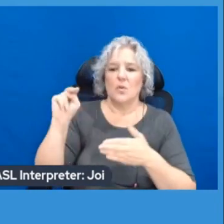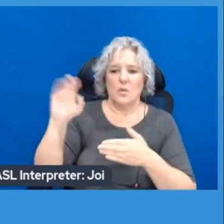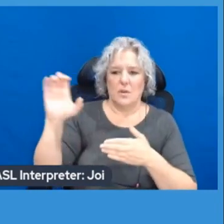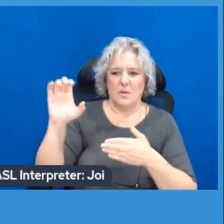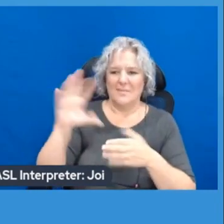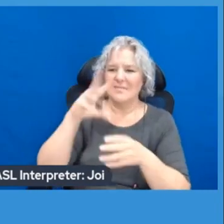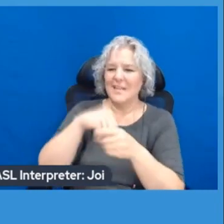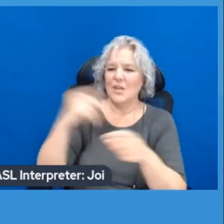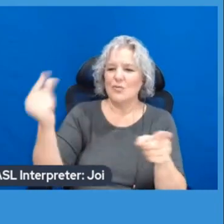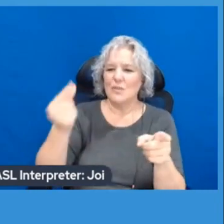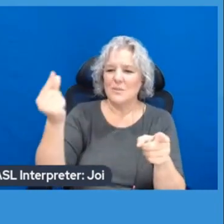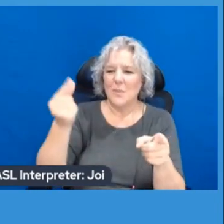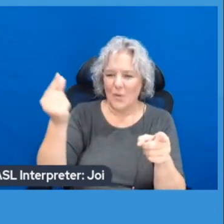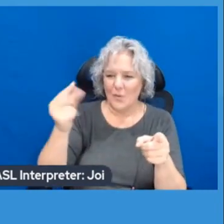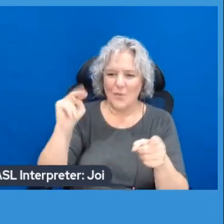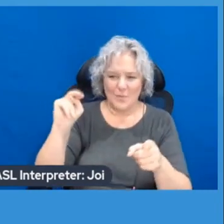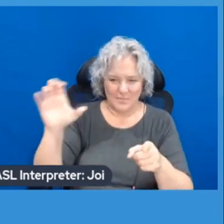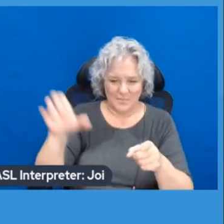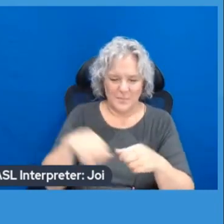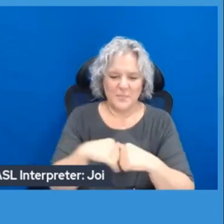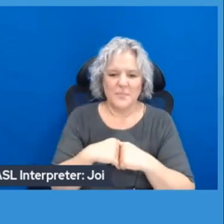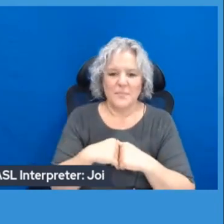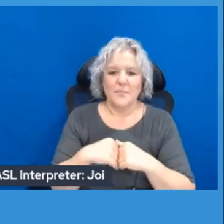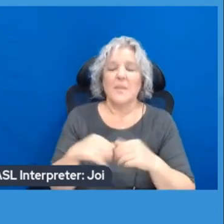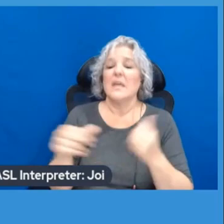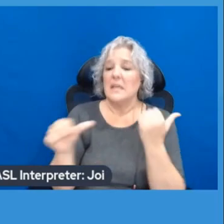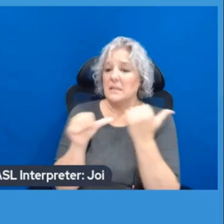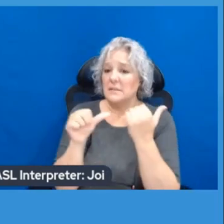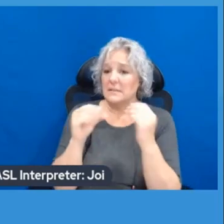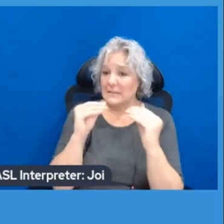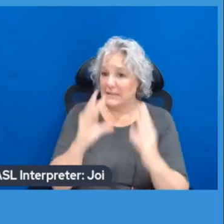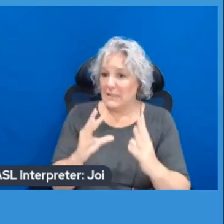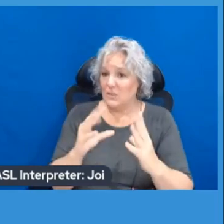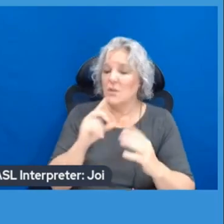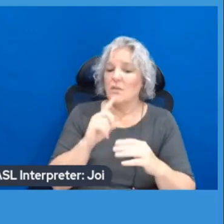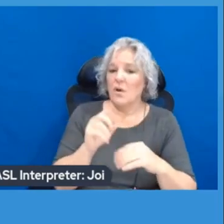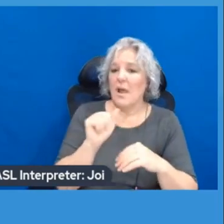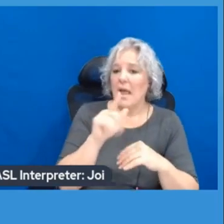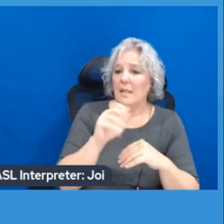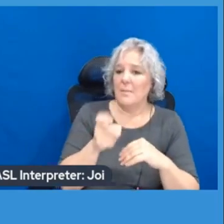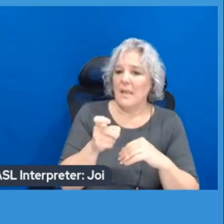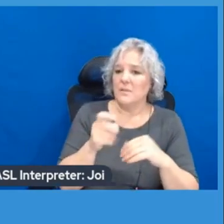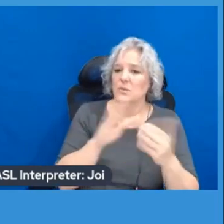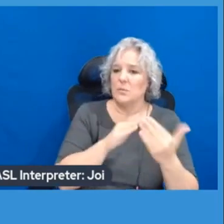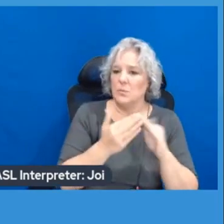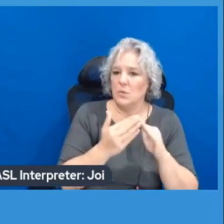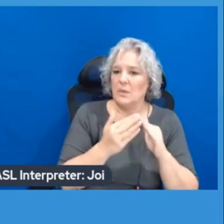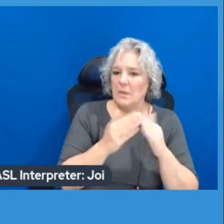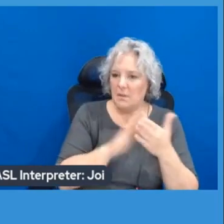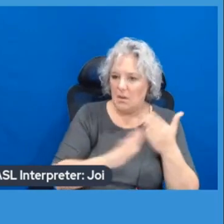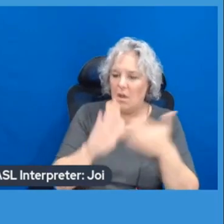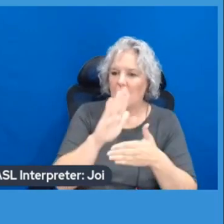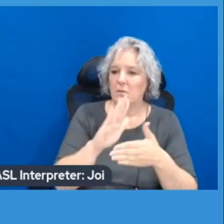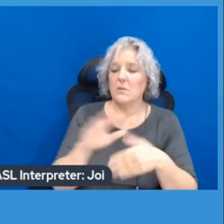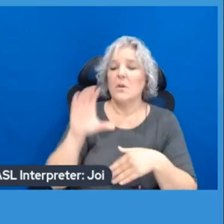and an adjunct faculty member at Alamance Community College. He is co-founder and co-owner of